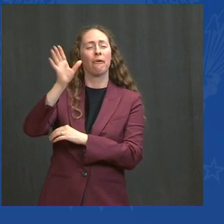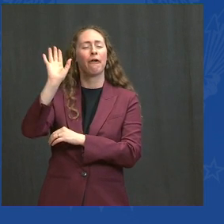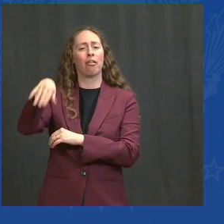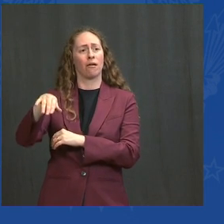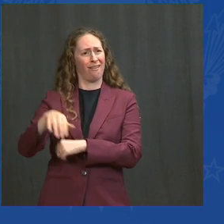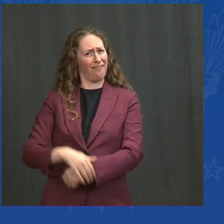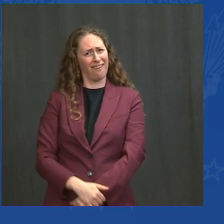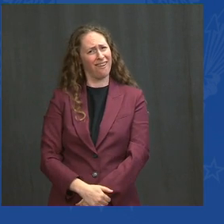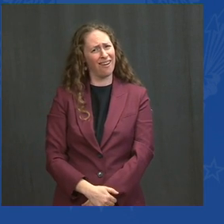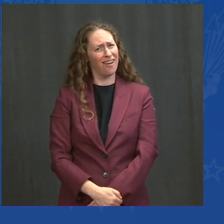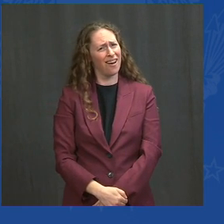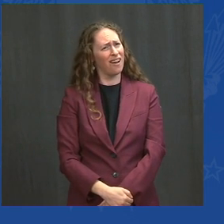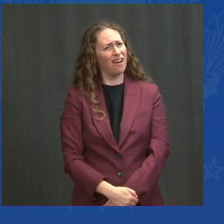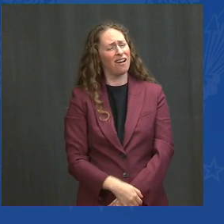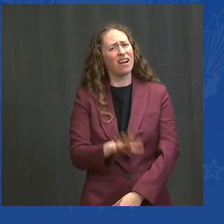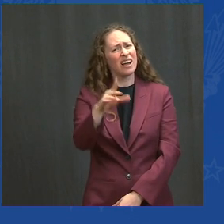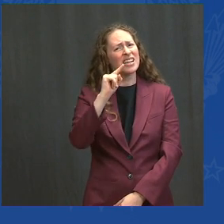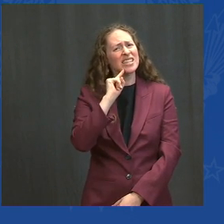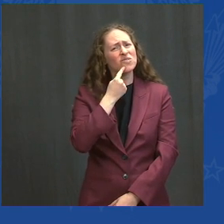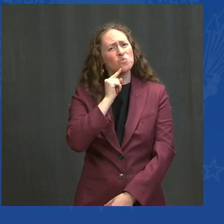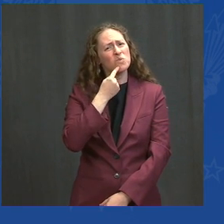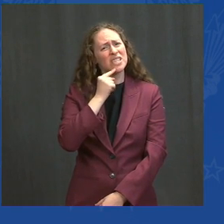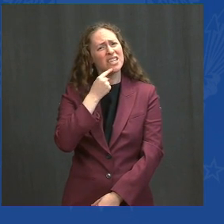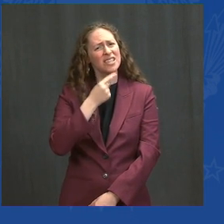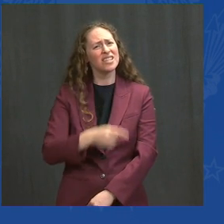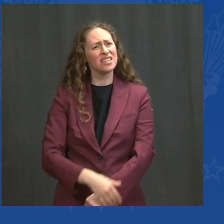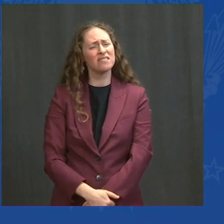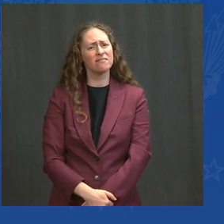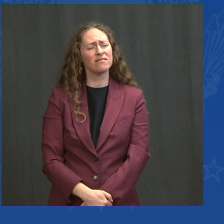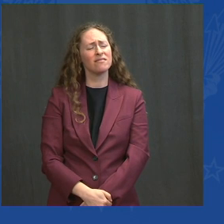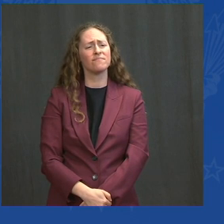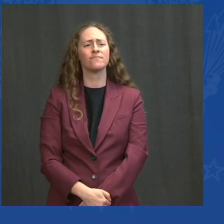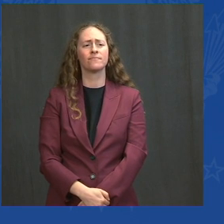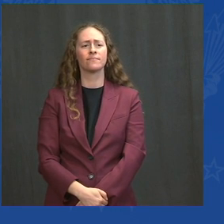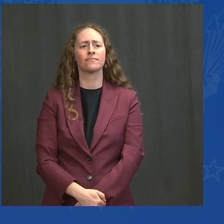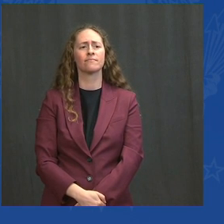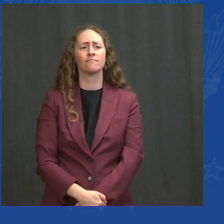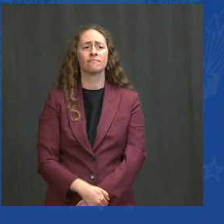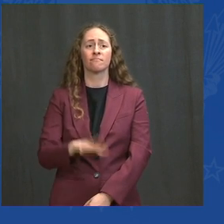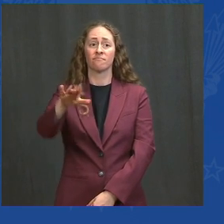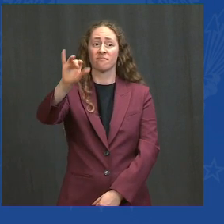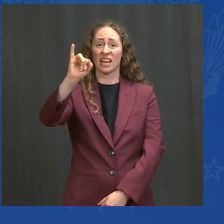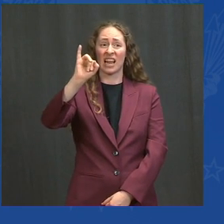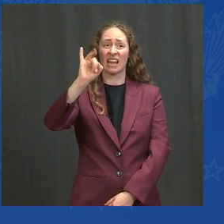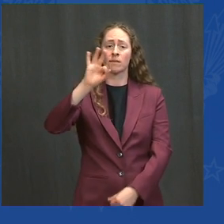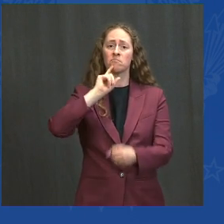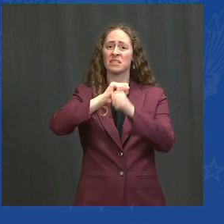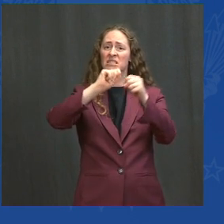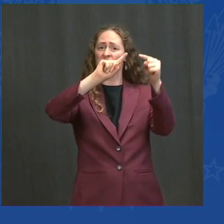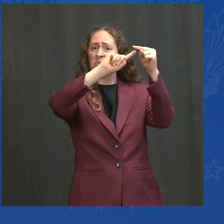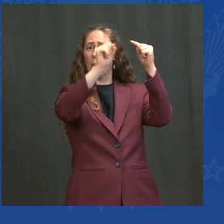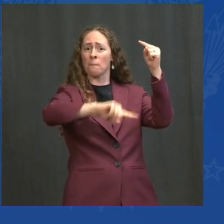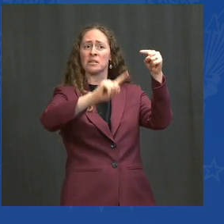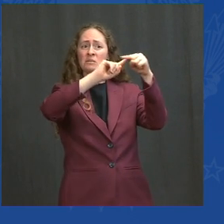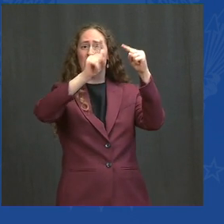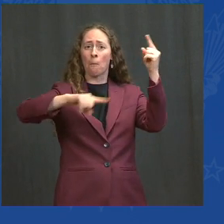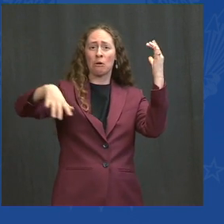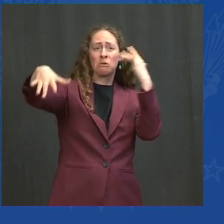Seriously. When a severe storm rolls in, like you had in some parts of the state just recently,